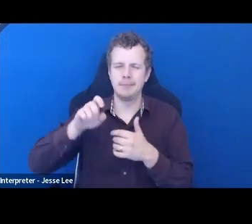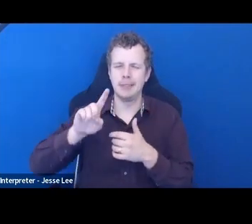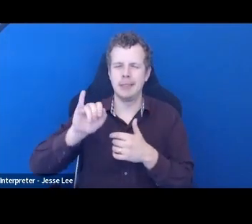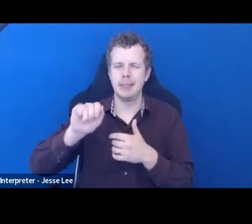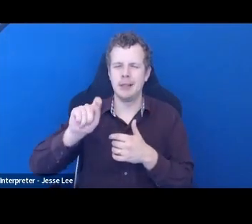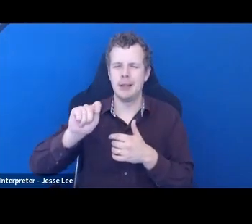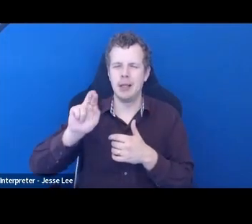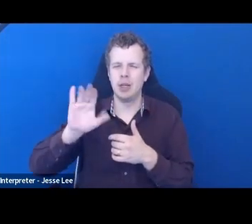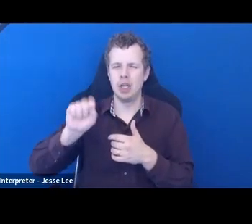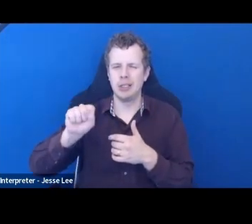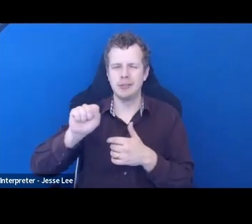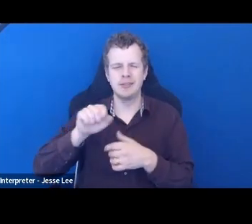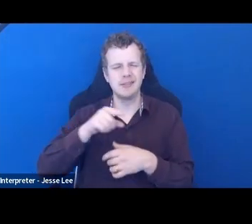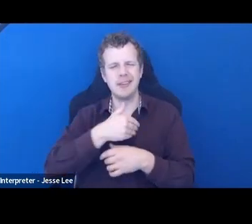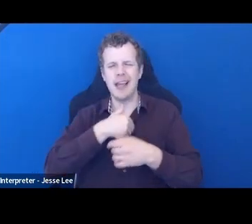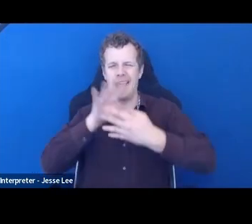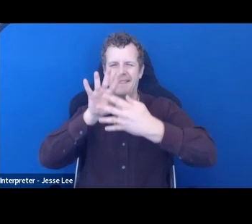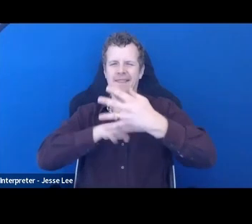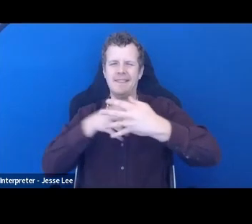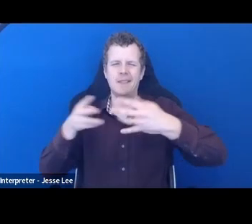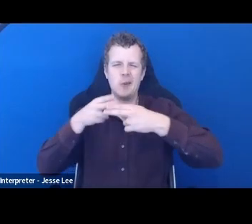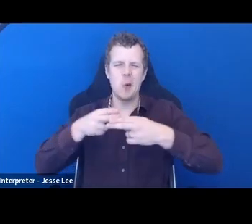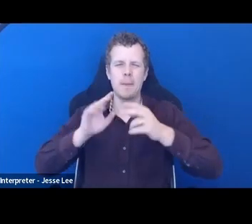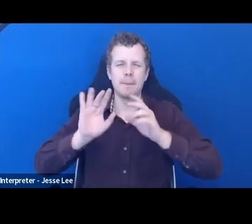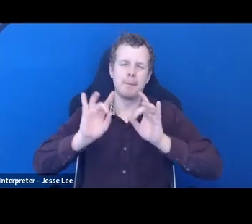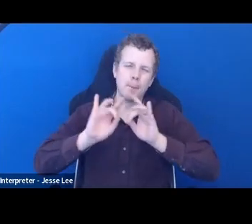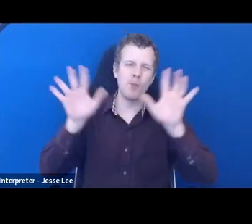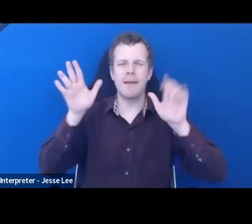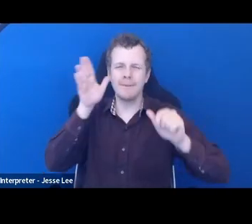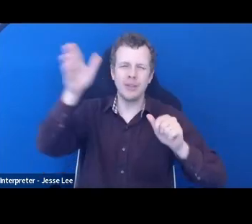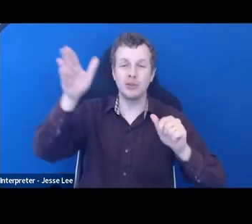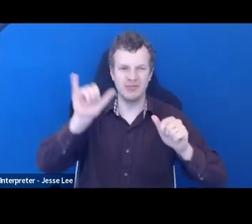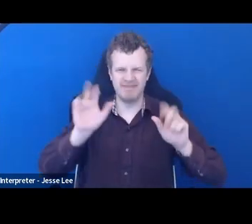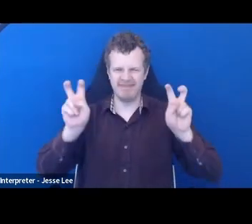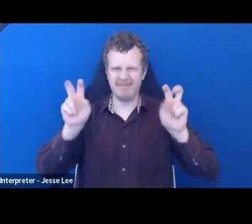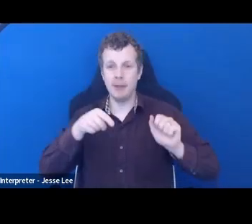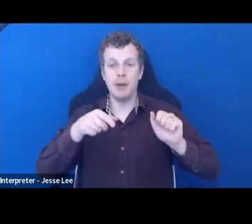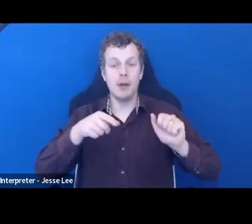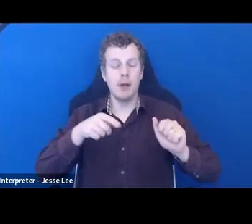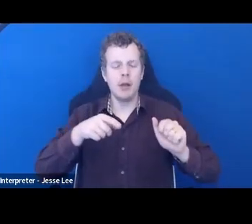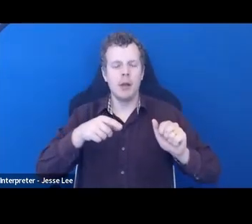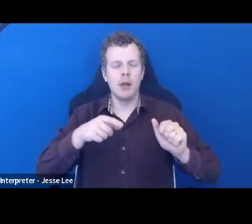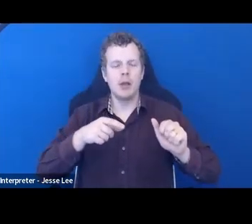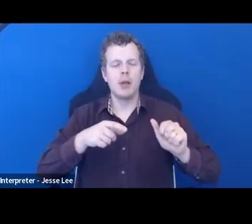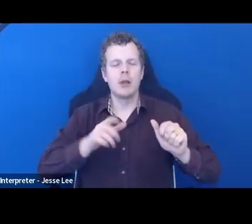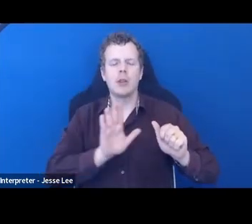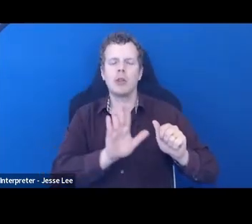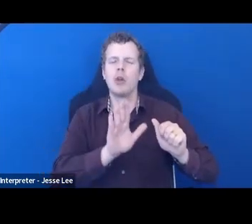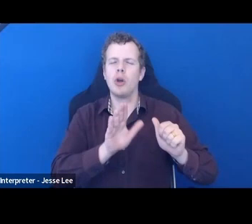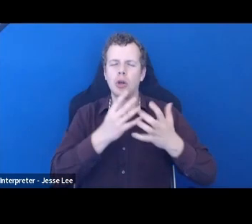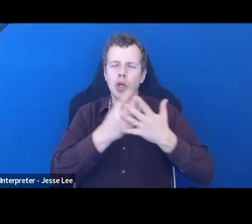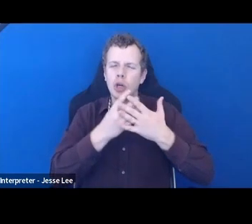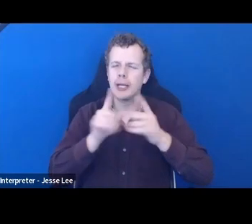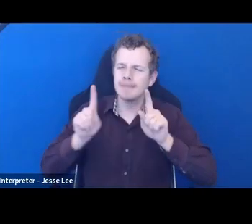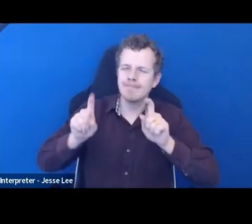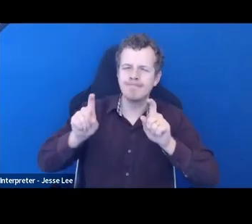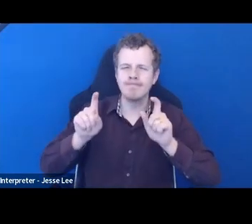and what they're kind of using to think about and the screen for any listening difficulties